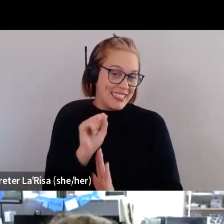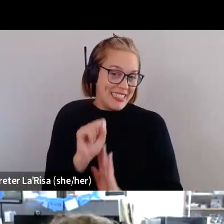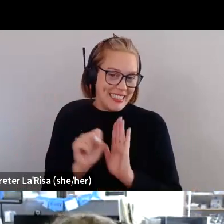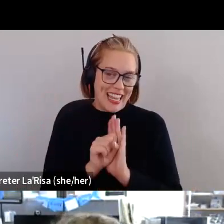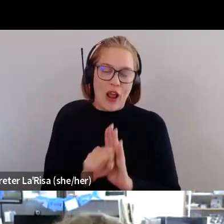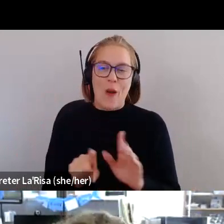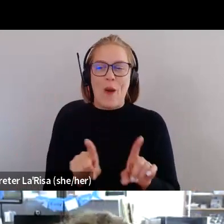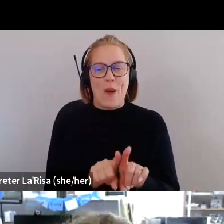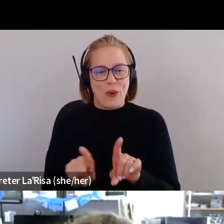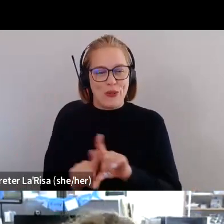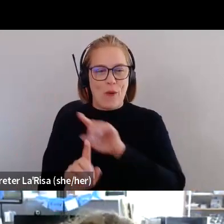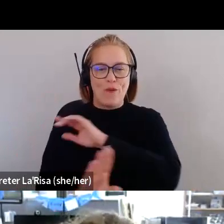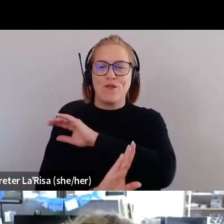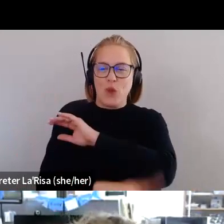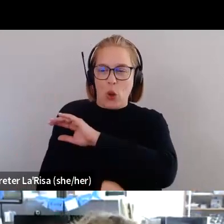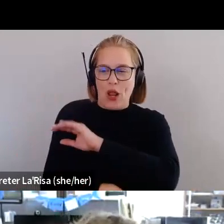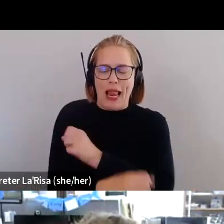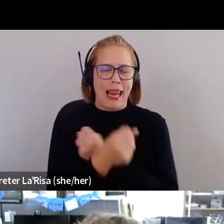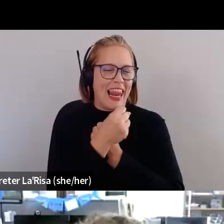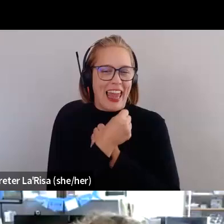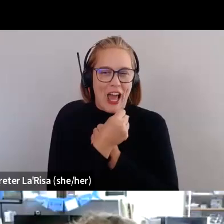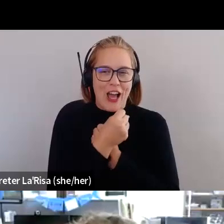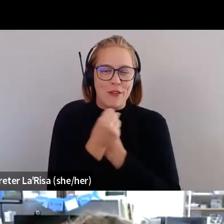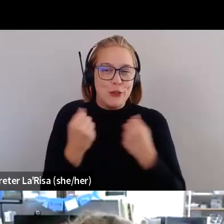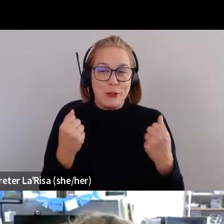Carolinas. I recently moved from South Carolina to North Carolina. I am